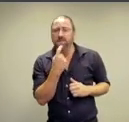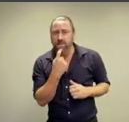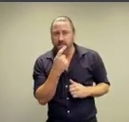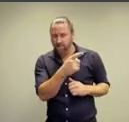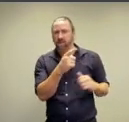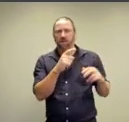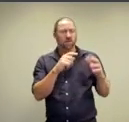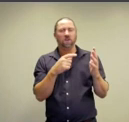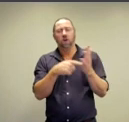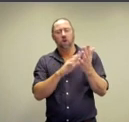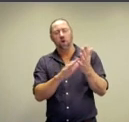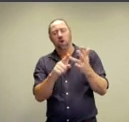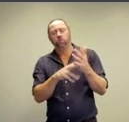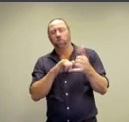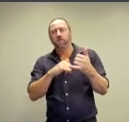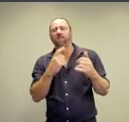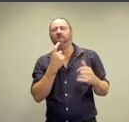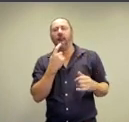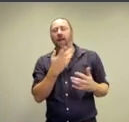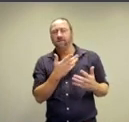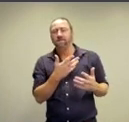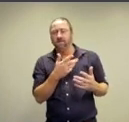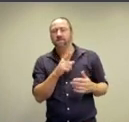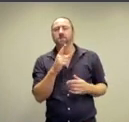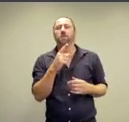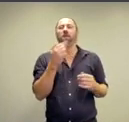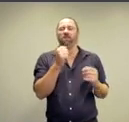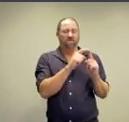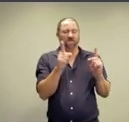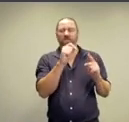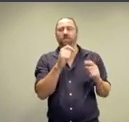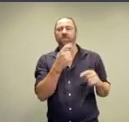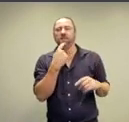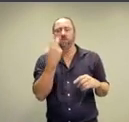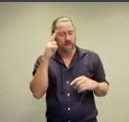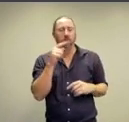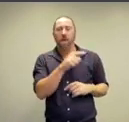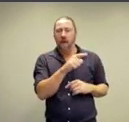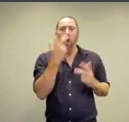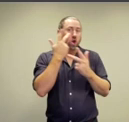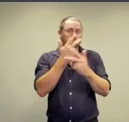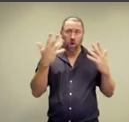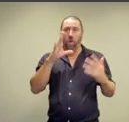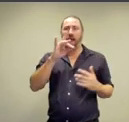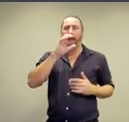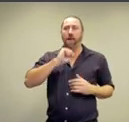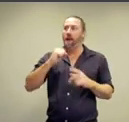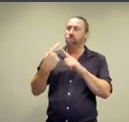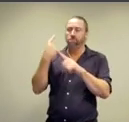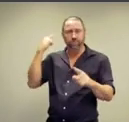named, Touko Laaksonen or Tom of Finland as we came to know, began presenting a new